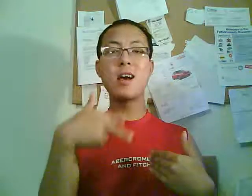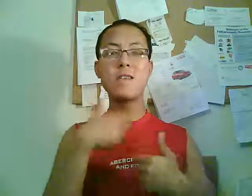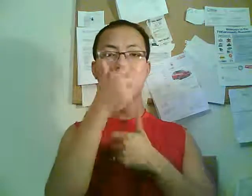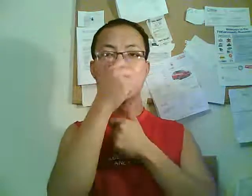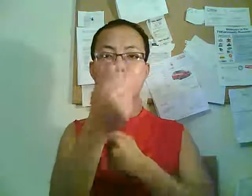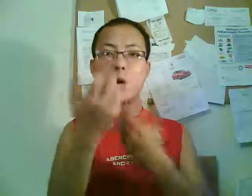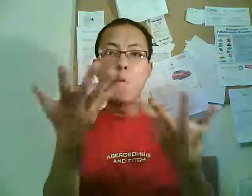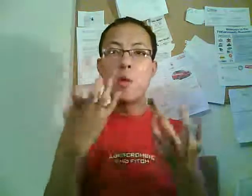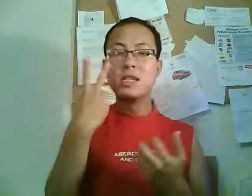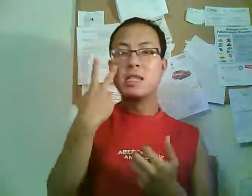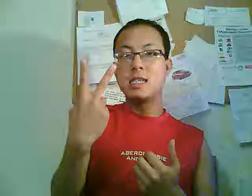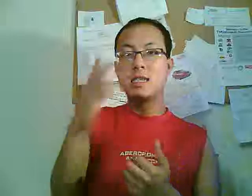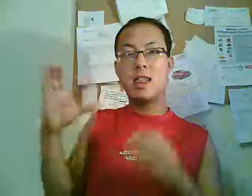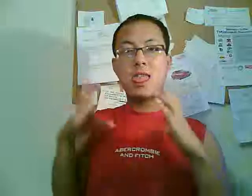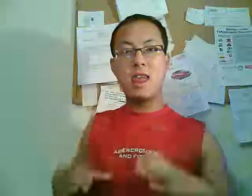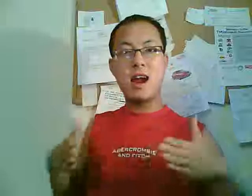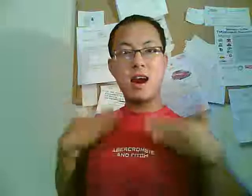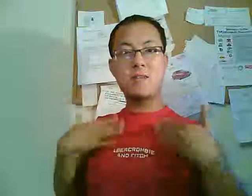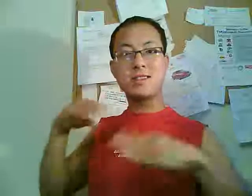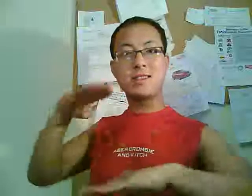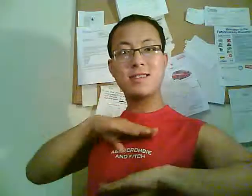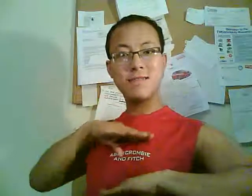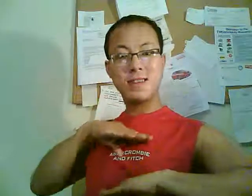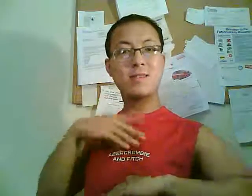they have an interest in seeing their clients happy and satisifed.